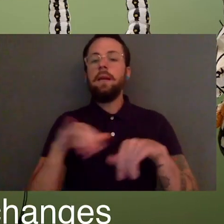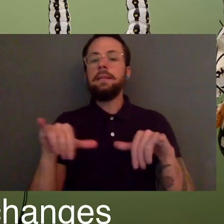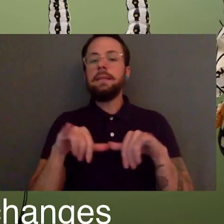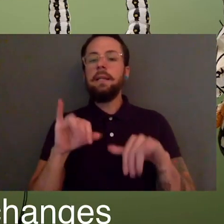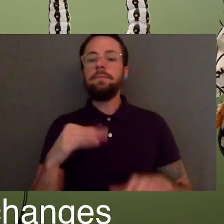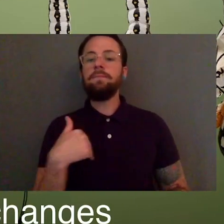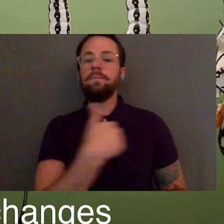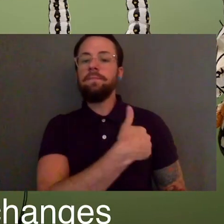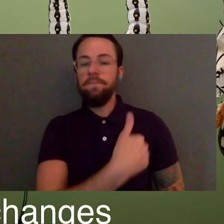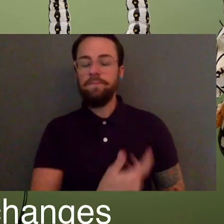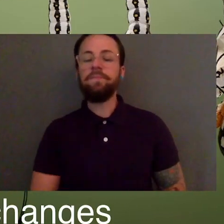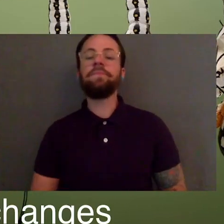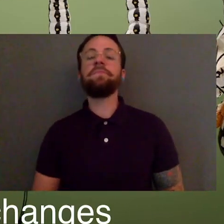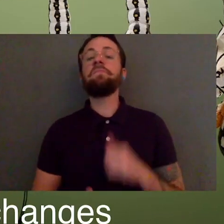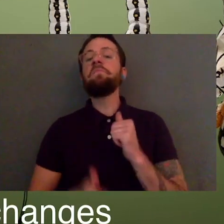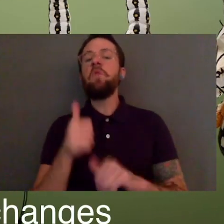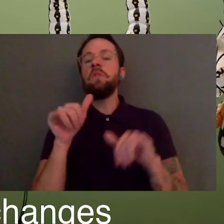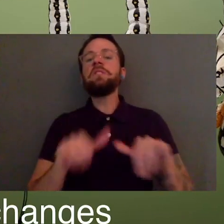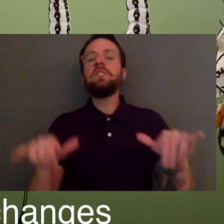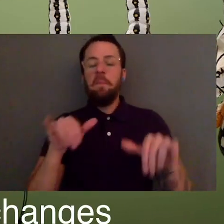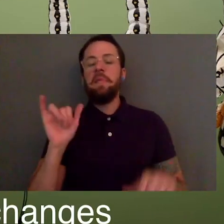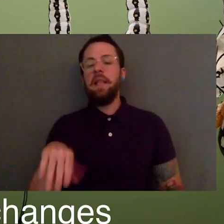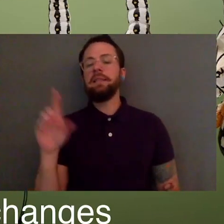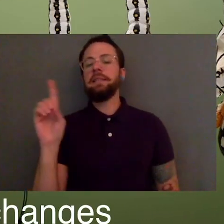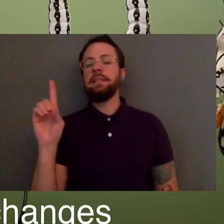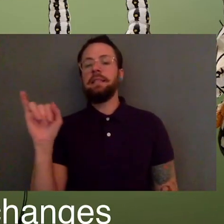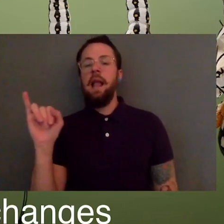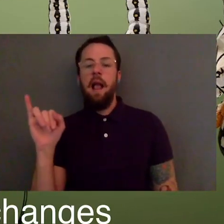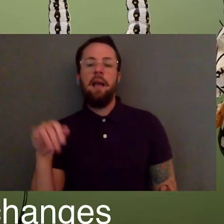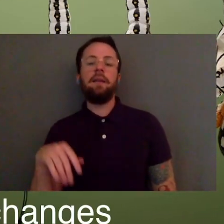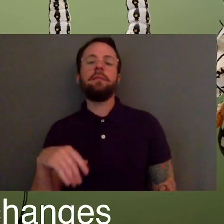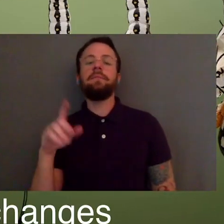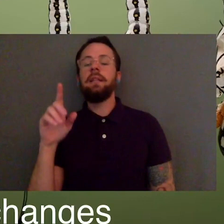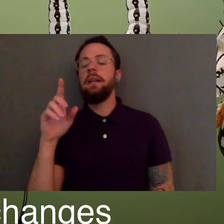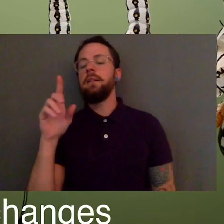So you won't see a scar on those people.